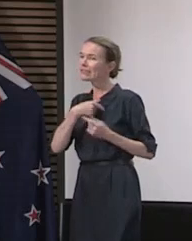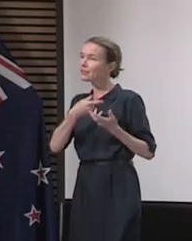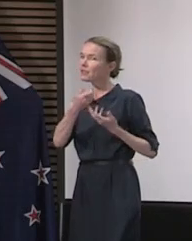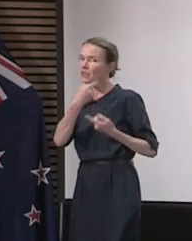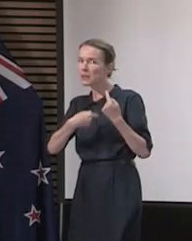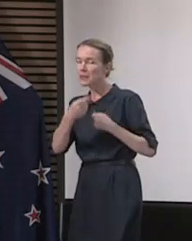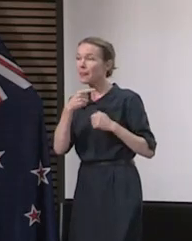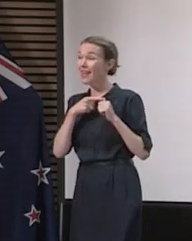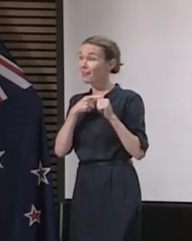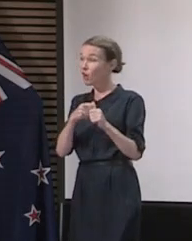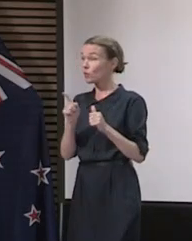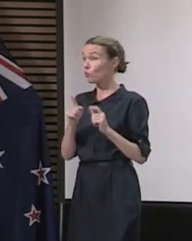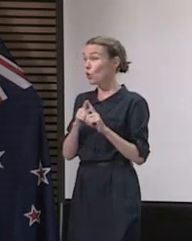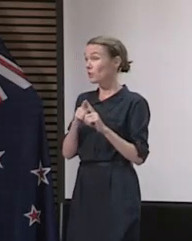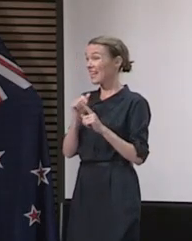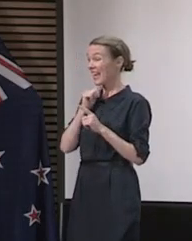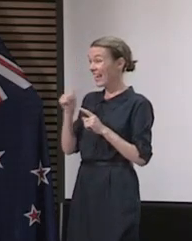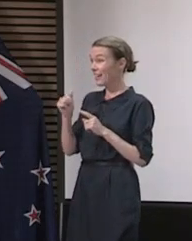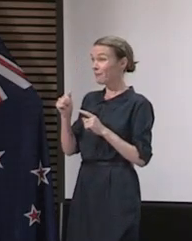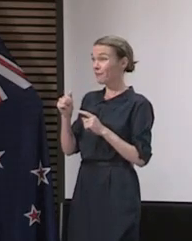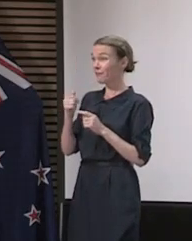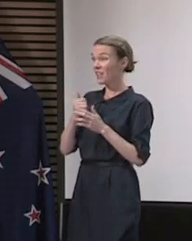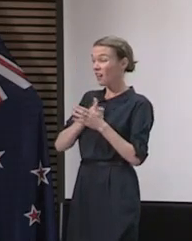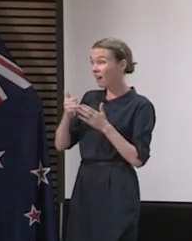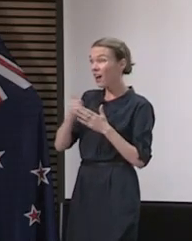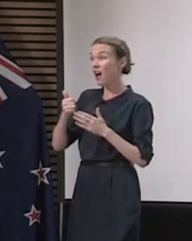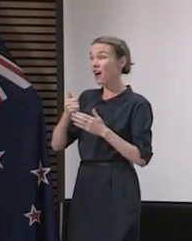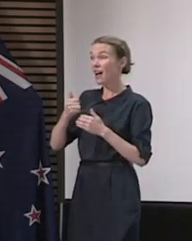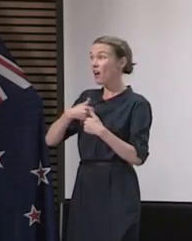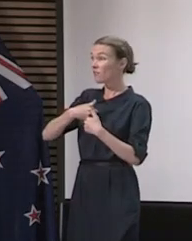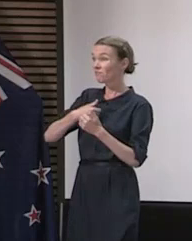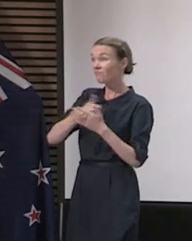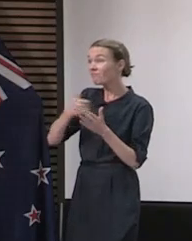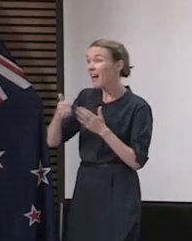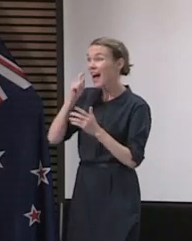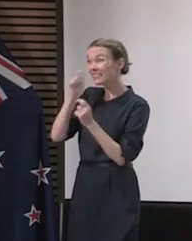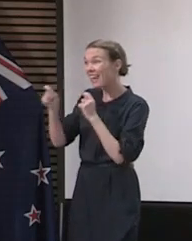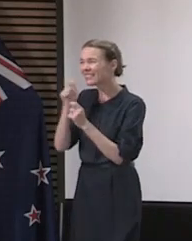professionals, including - you may have seen yesterday - the New Zealand microbiology network, is that routine